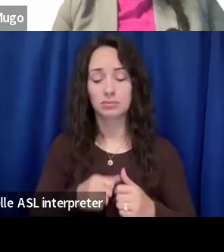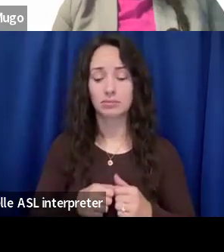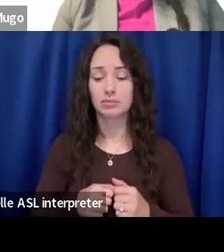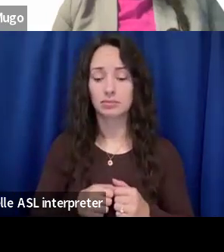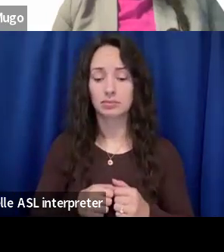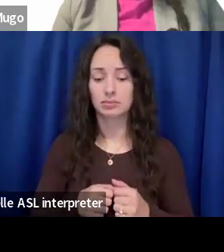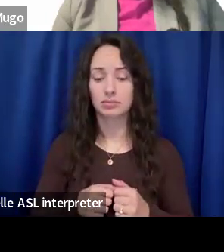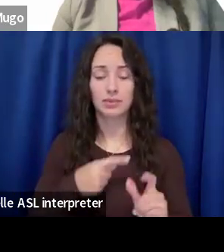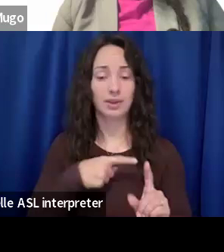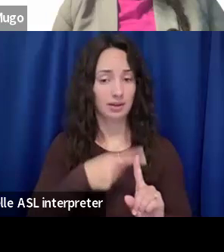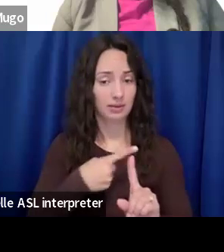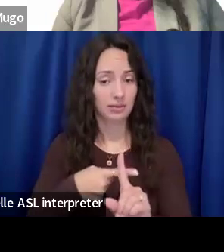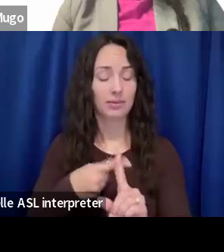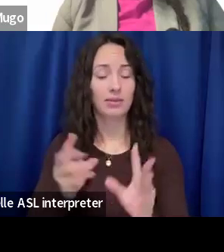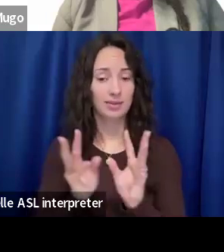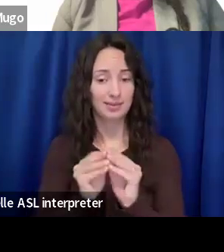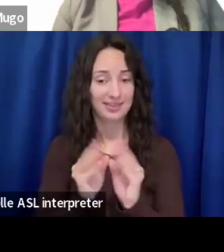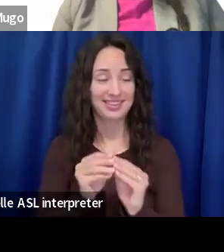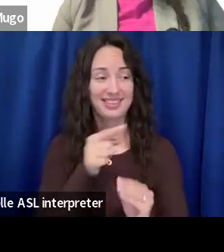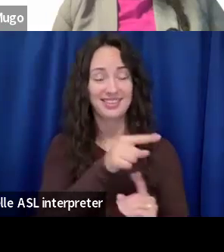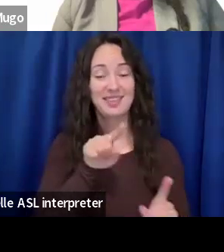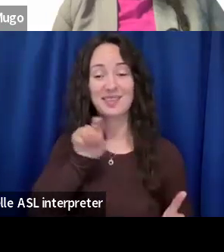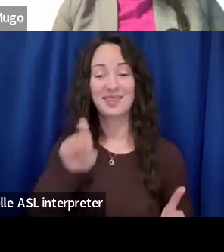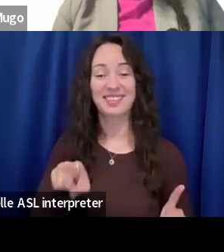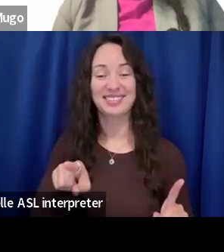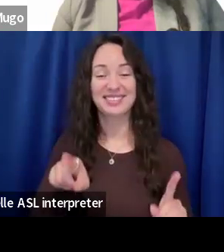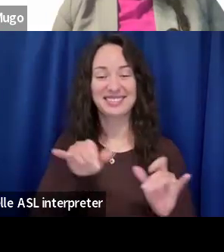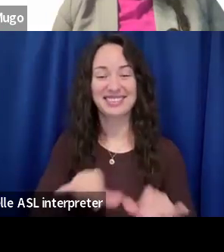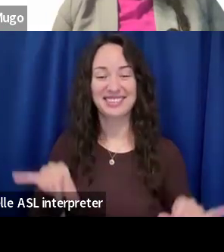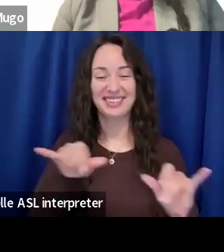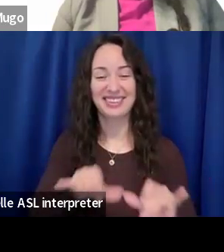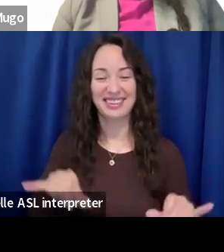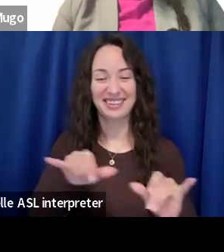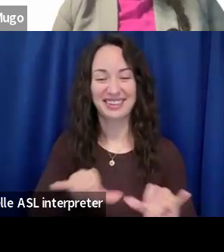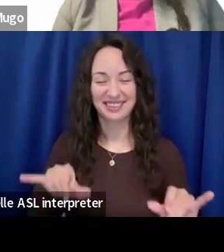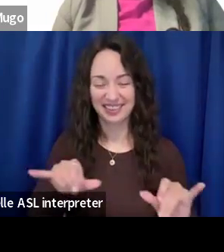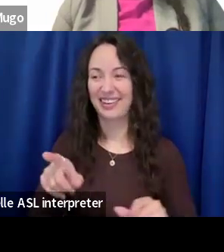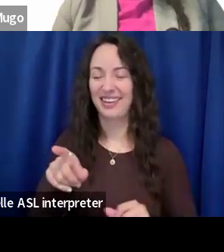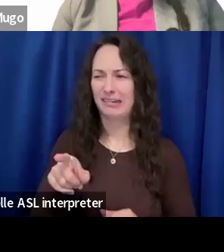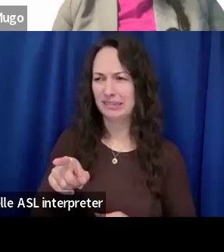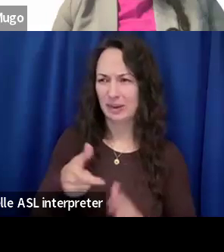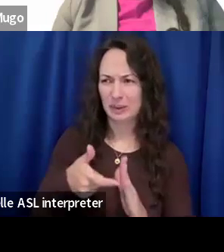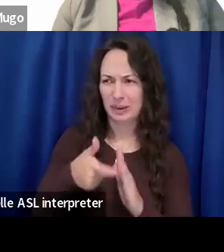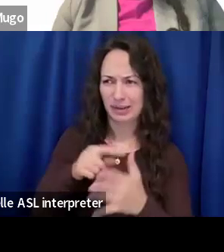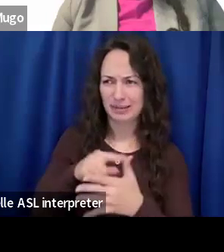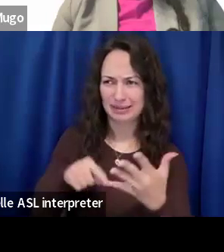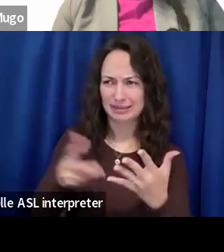the same questions would come up. They were wondering what other requirements or, you know,